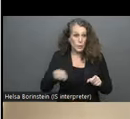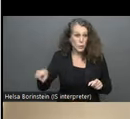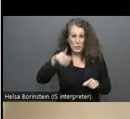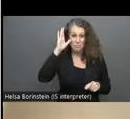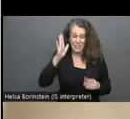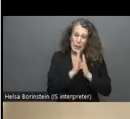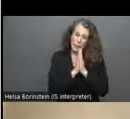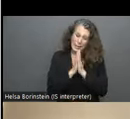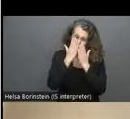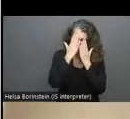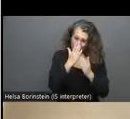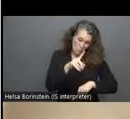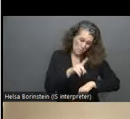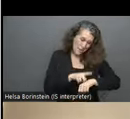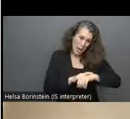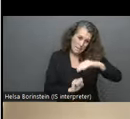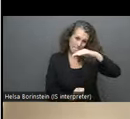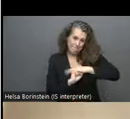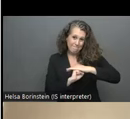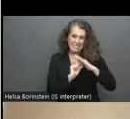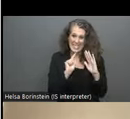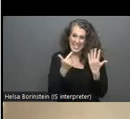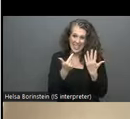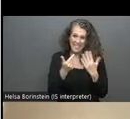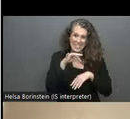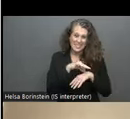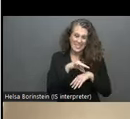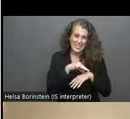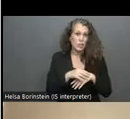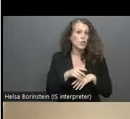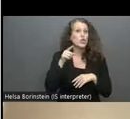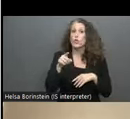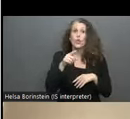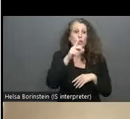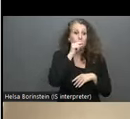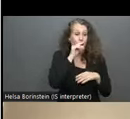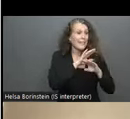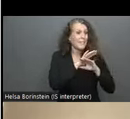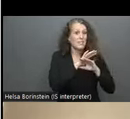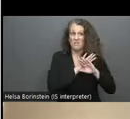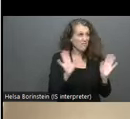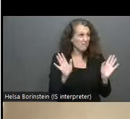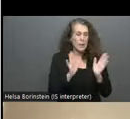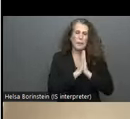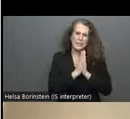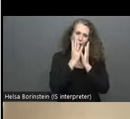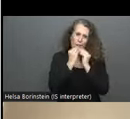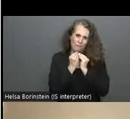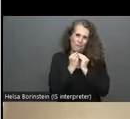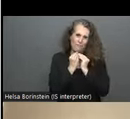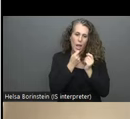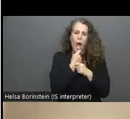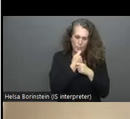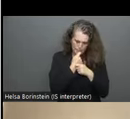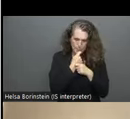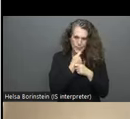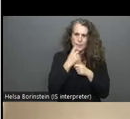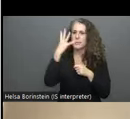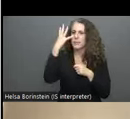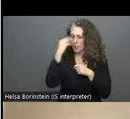me down of what camera locker room valuable. 14:47:02 Don't Suliman into evil that she